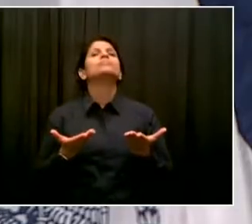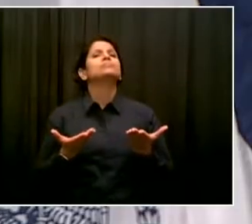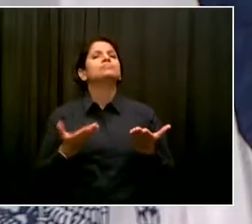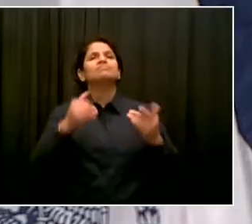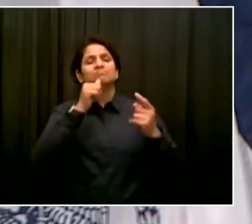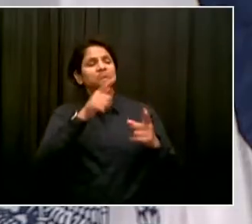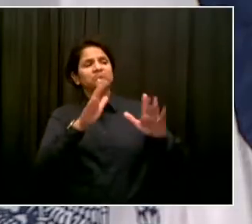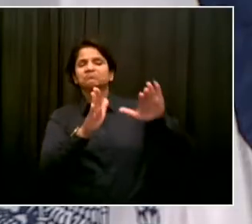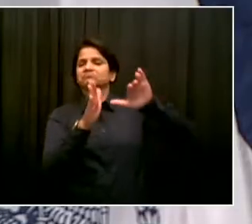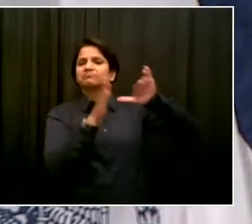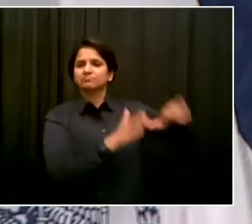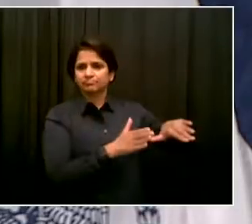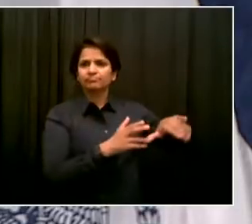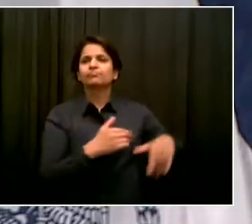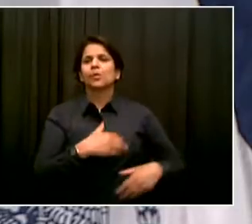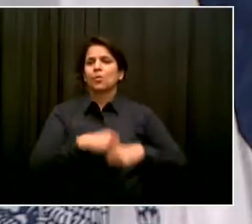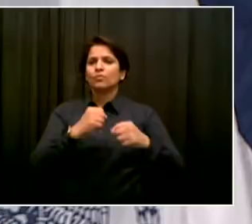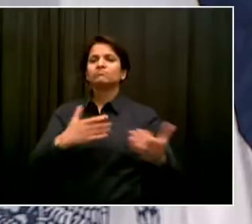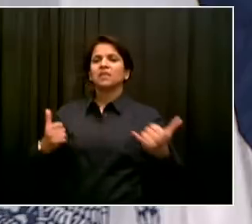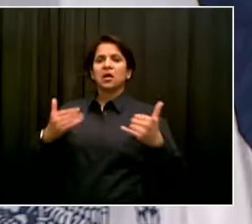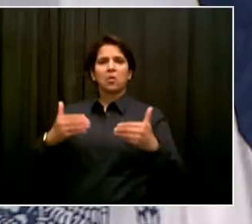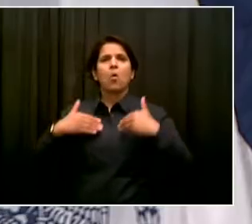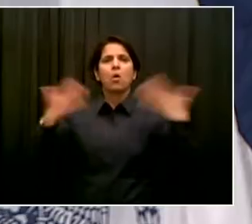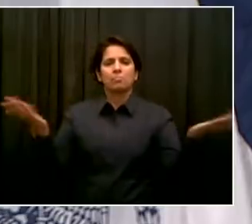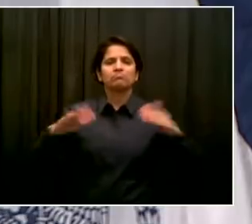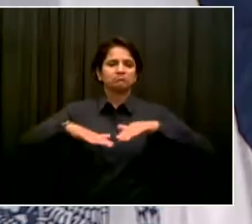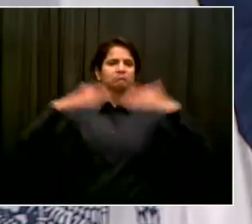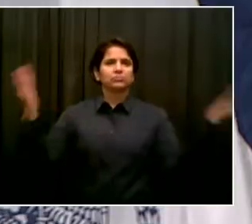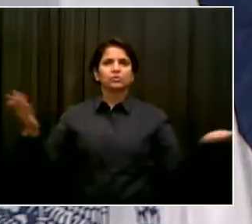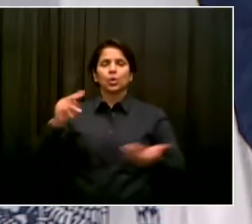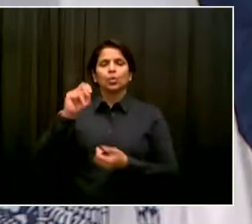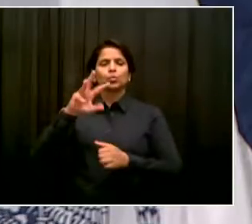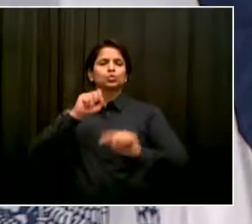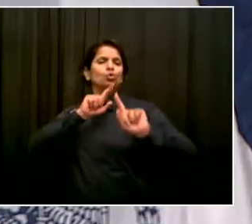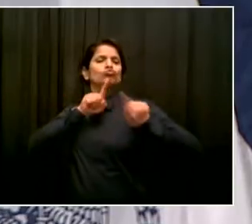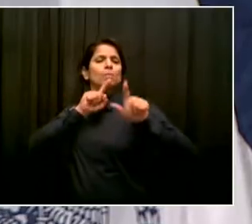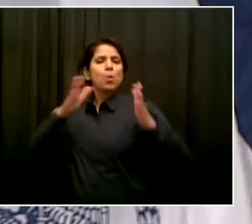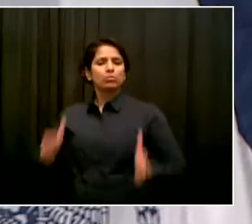SOME POINT WE WILL GET THE BOROUGH PRESIDENT BACK AND HE WILL BE HEARD.